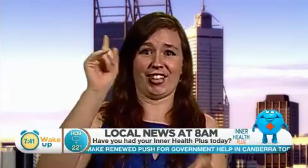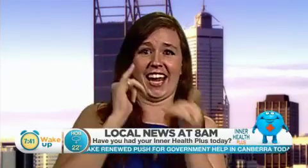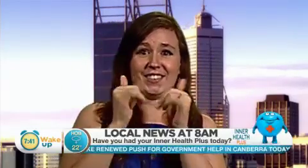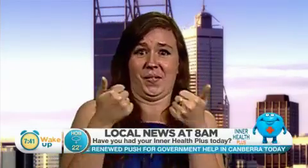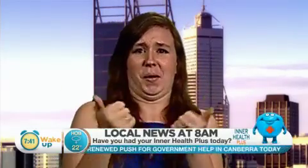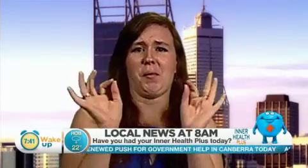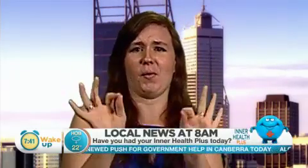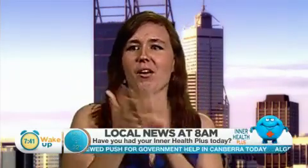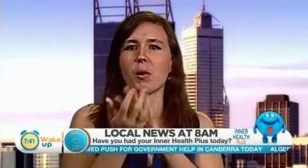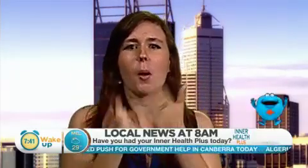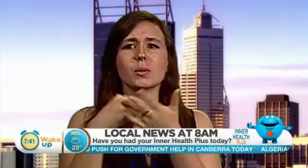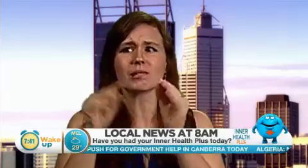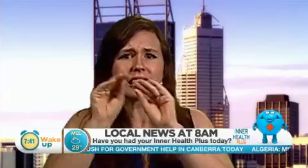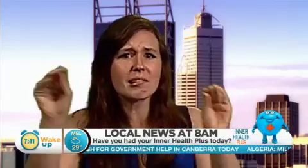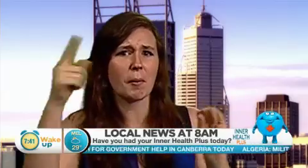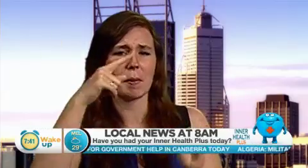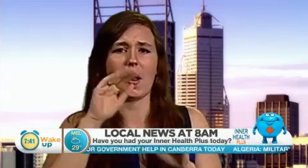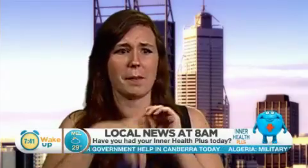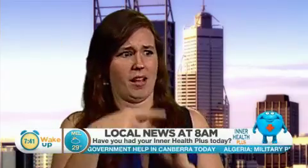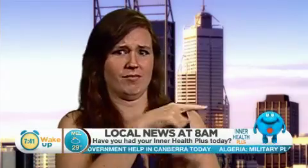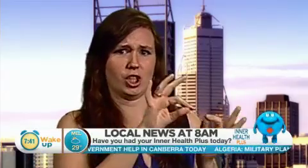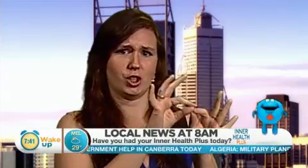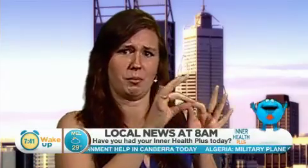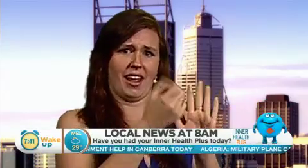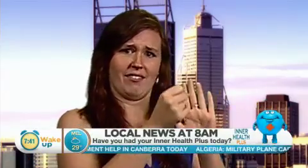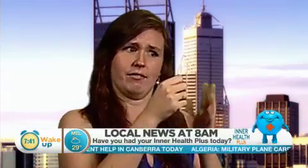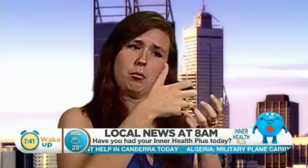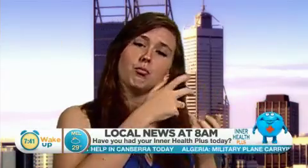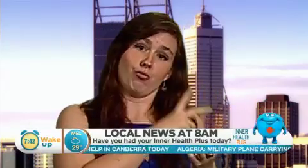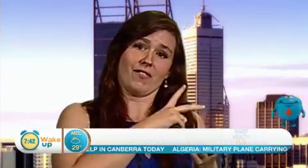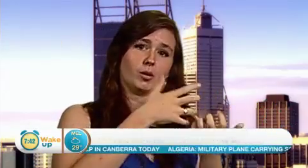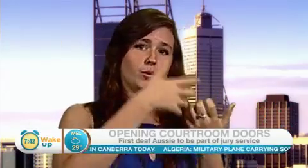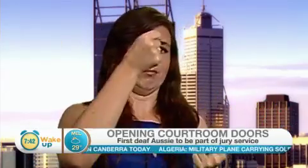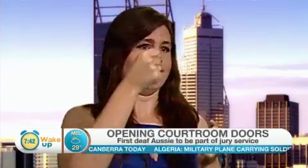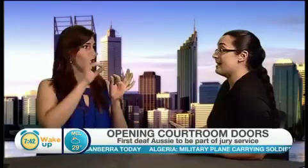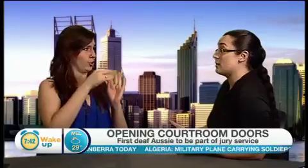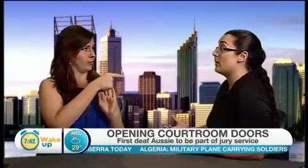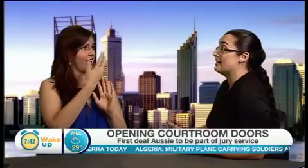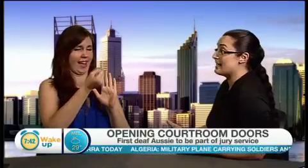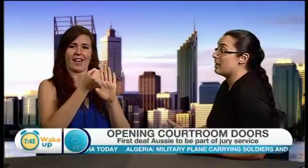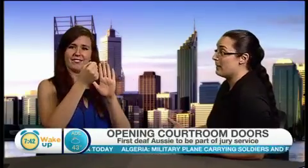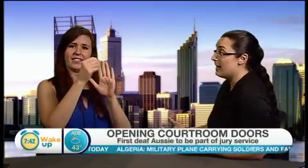confidentiality so there needs to be greater awareness of the role of interpreters so this interview today is a really great way that we